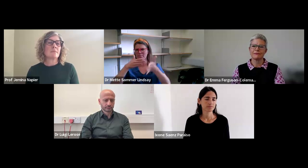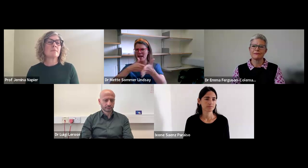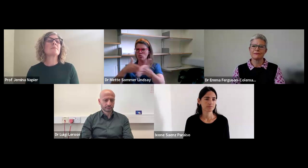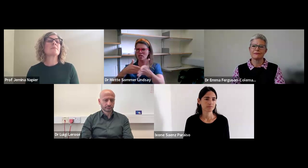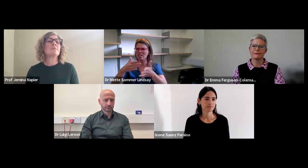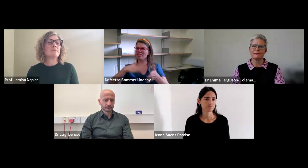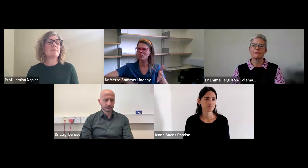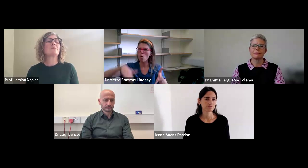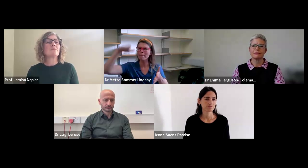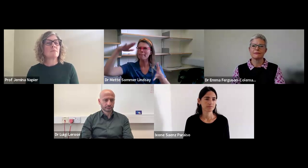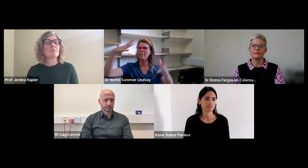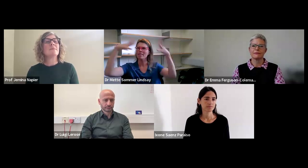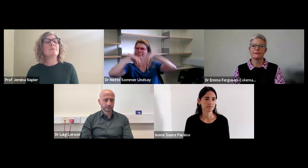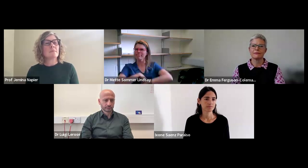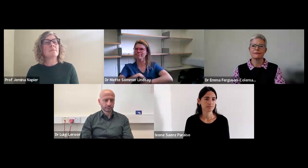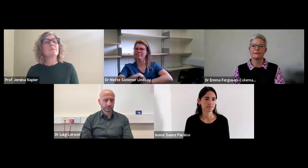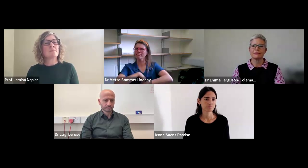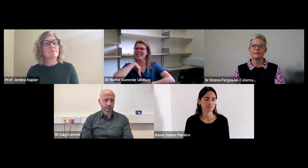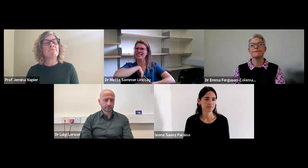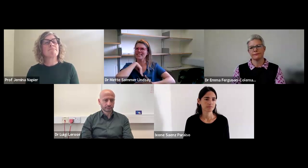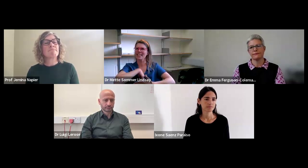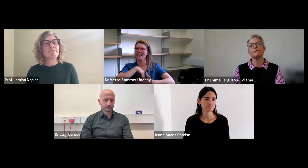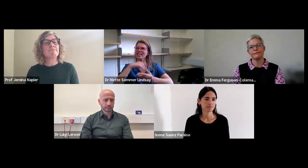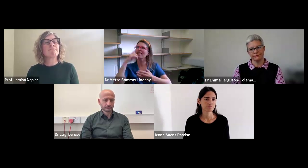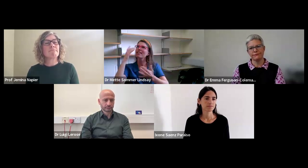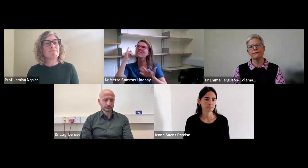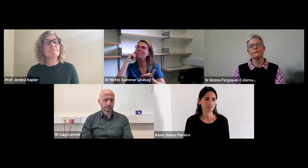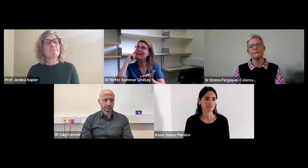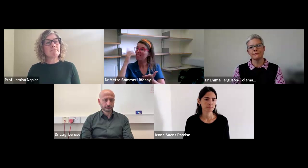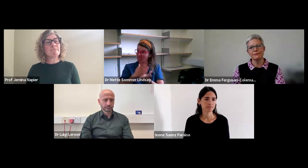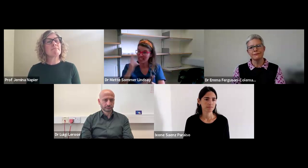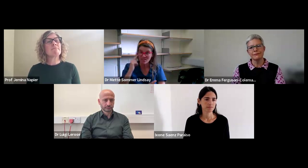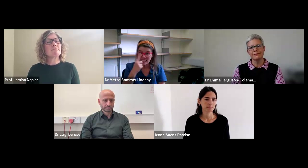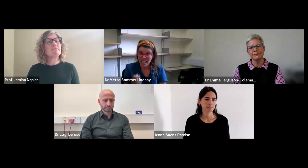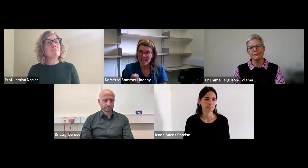in terms of the structural barriers, we grew up internalizing all of that oppression as